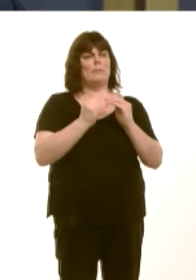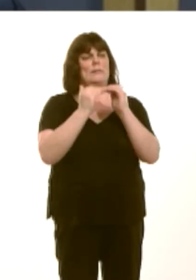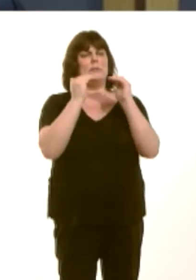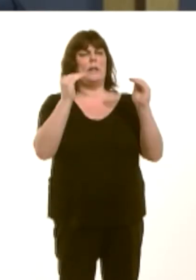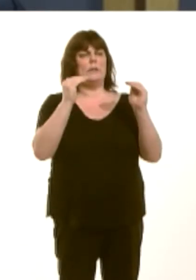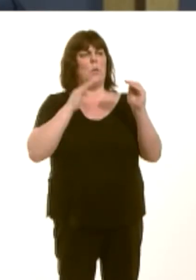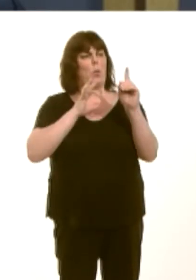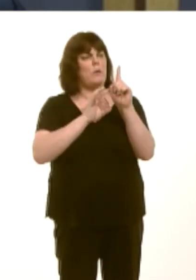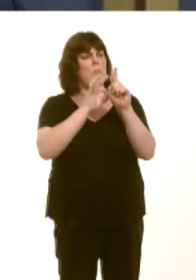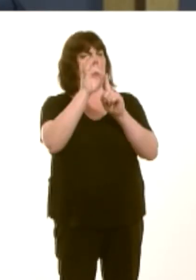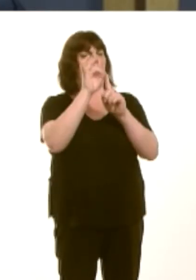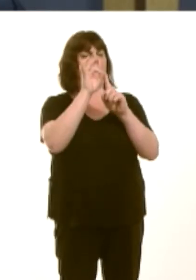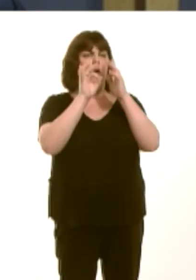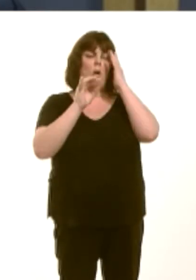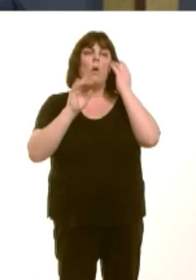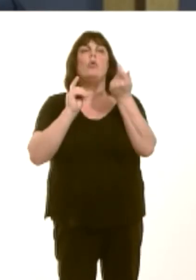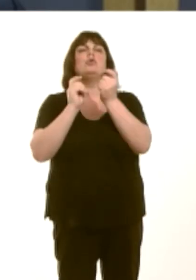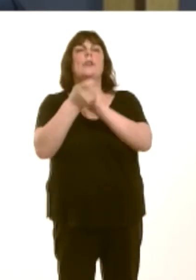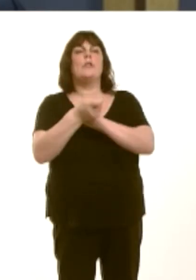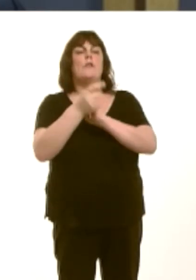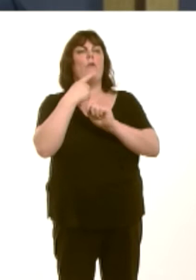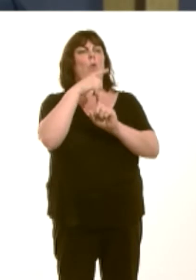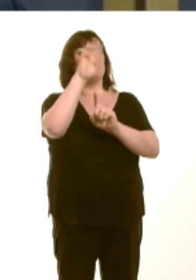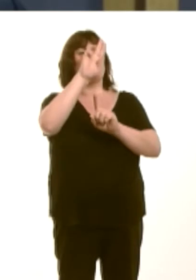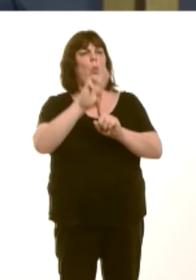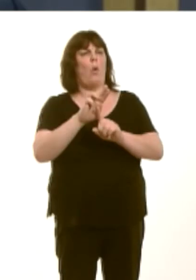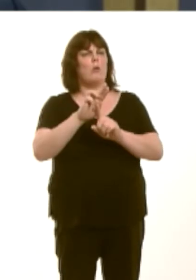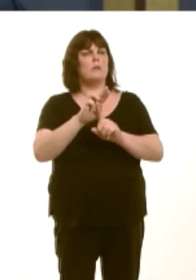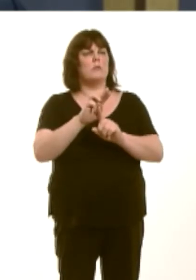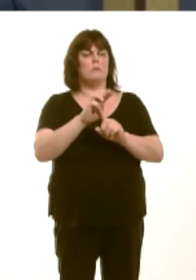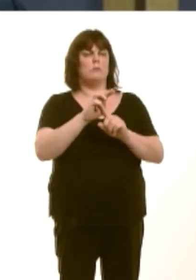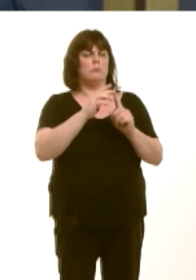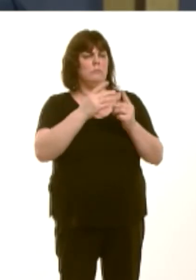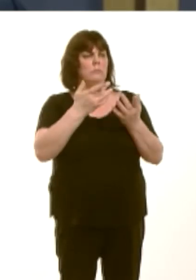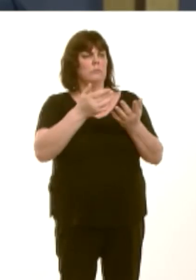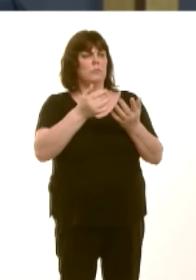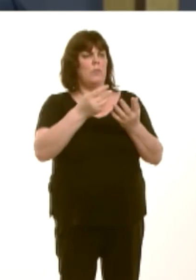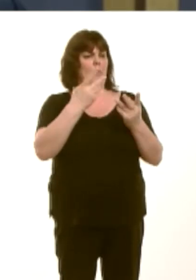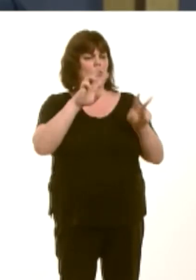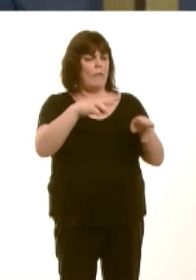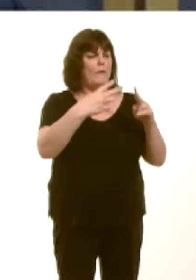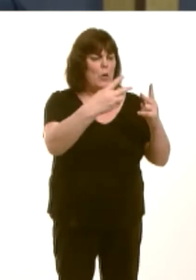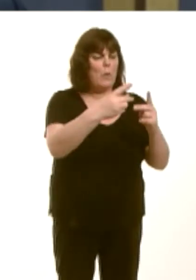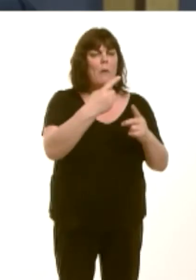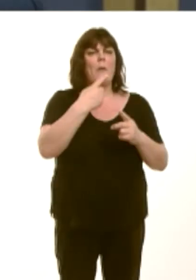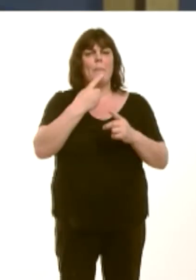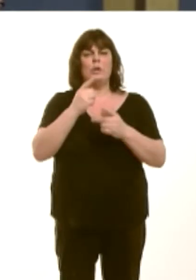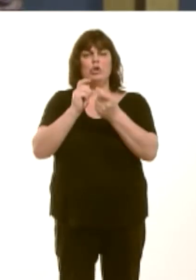standards, or changes driven by school places, can be justified, but changes that are driven simply by a lack of resources are not?